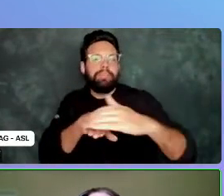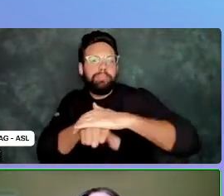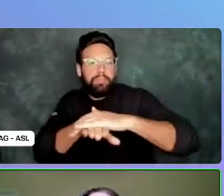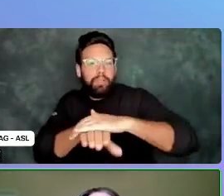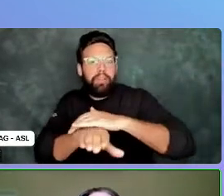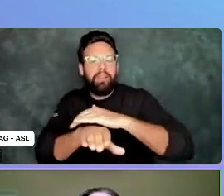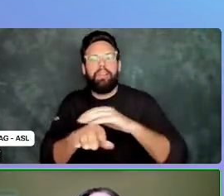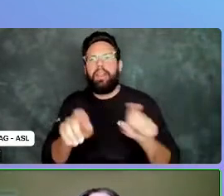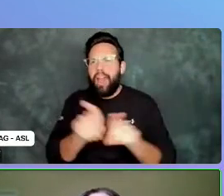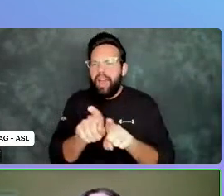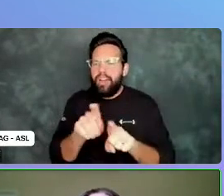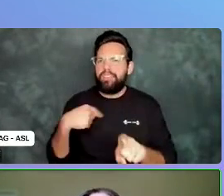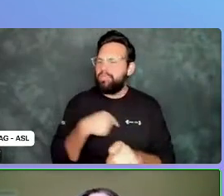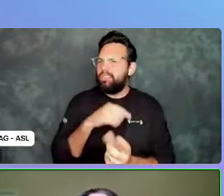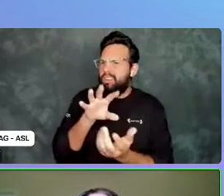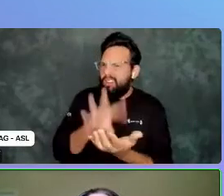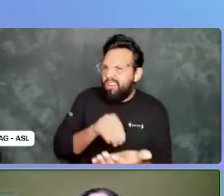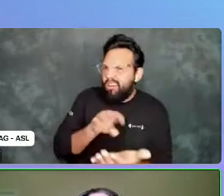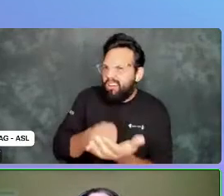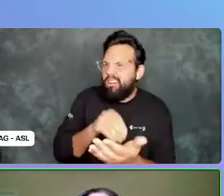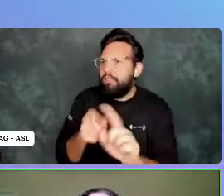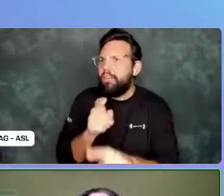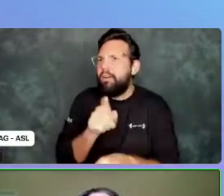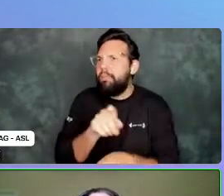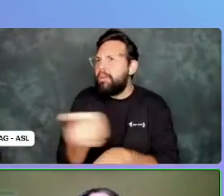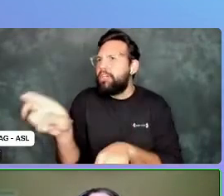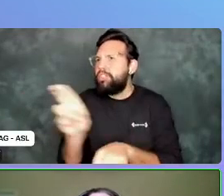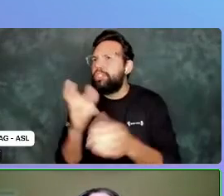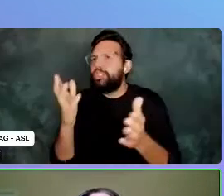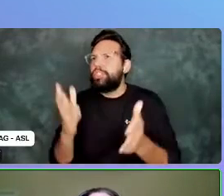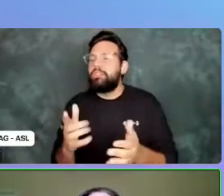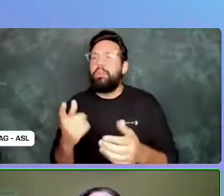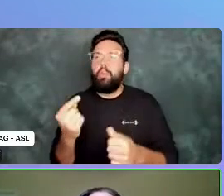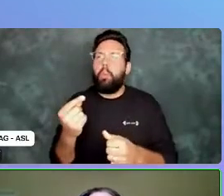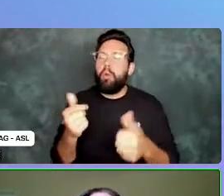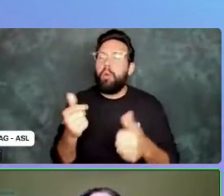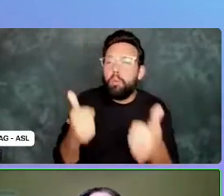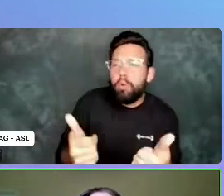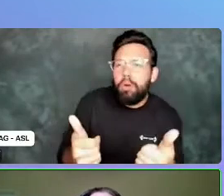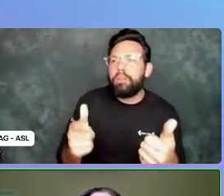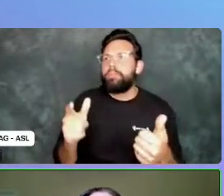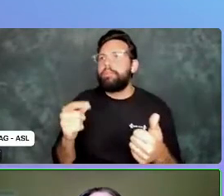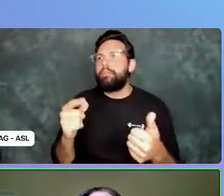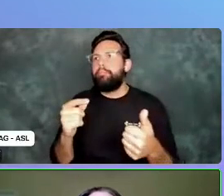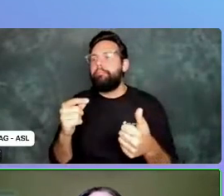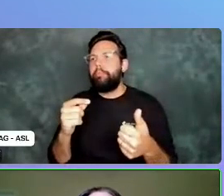incremental improvements. We can always get more accessible as we talk to our users and find out